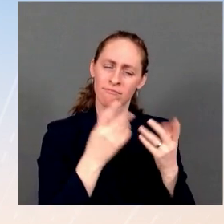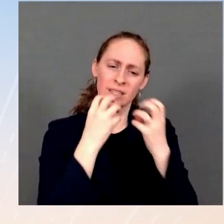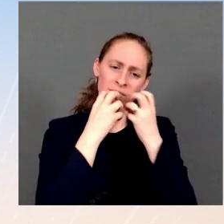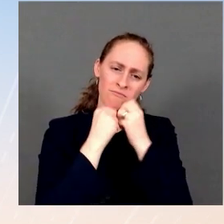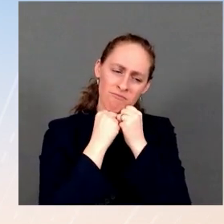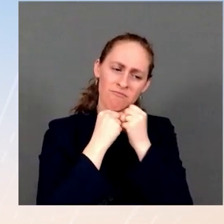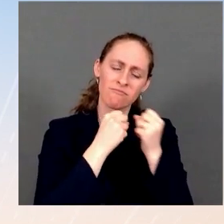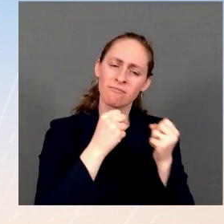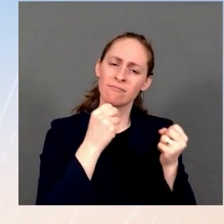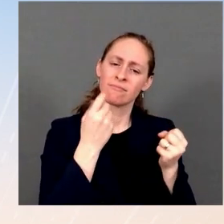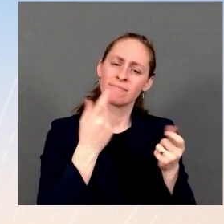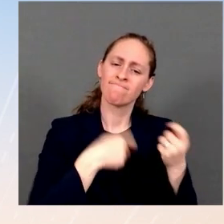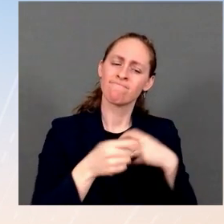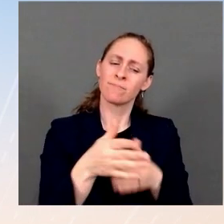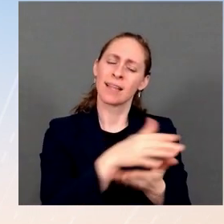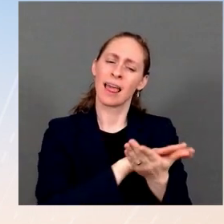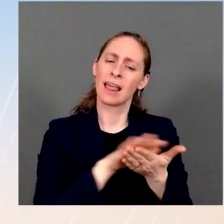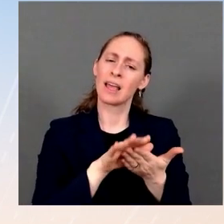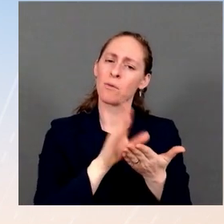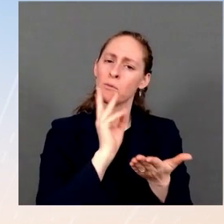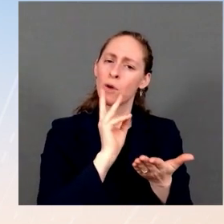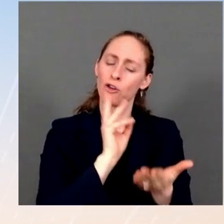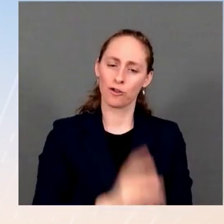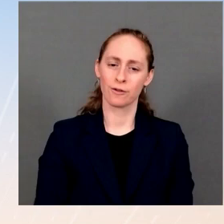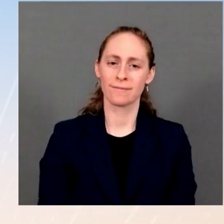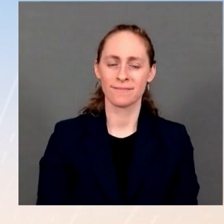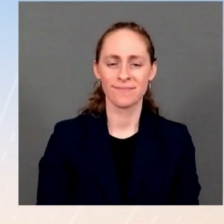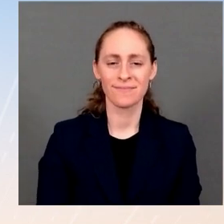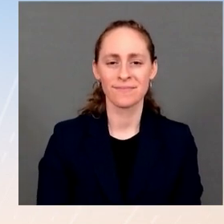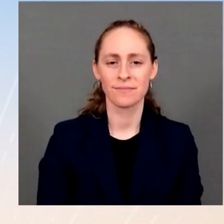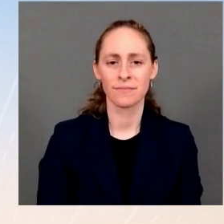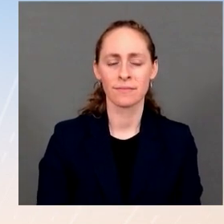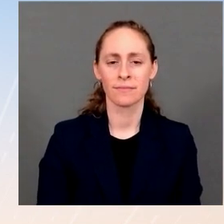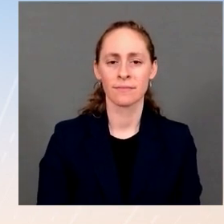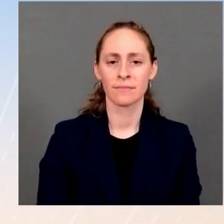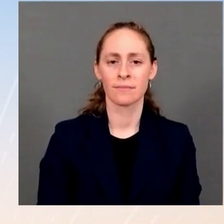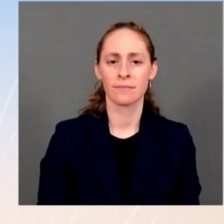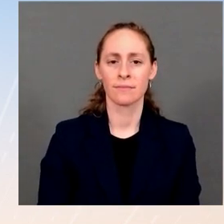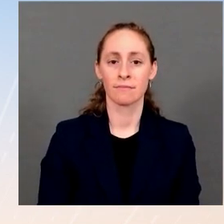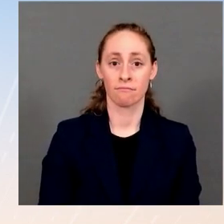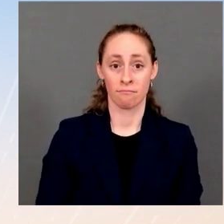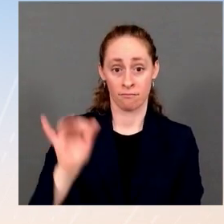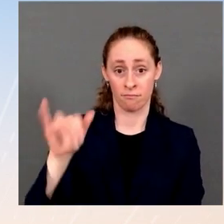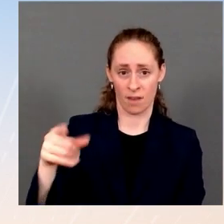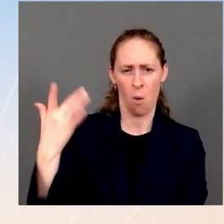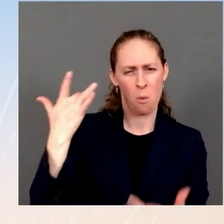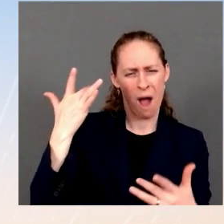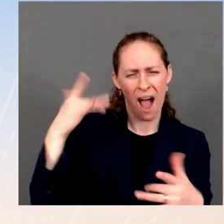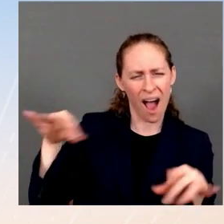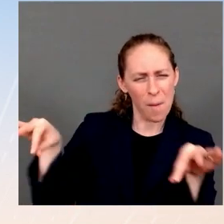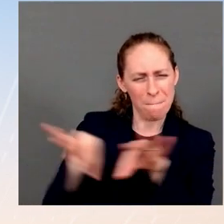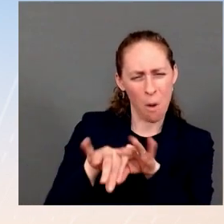and this is where the action plan comes in -- is we've been working really hard to make sure that we're being inventive and creative